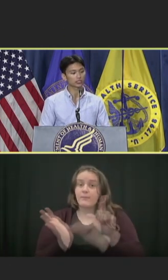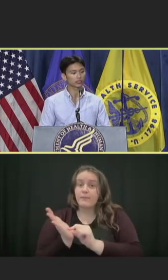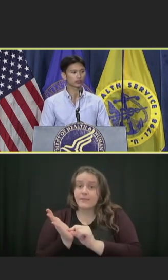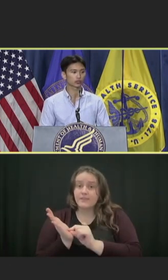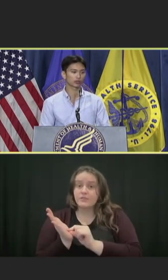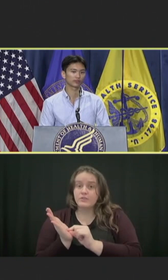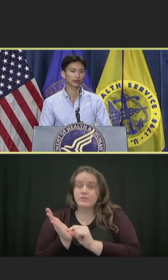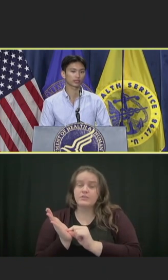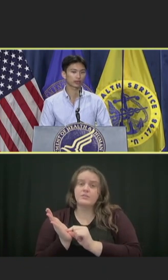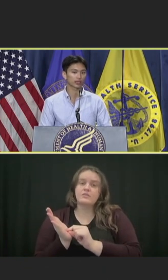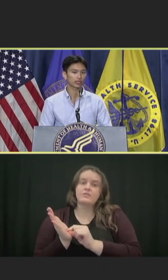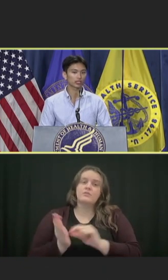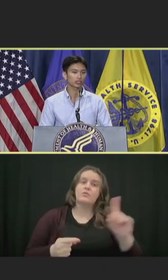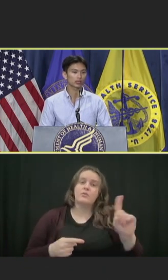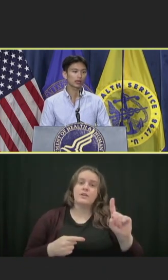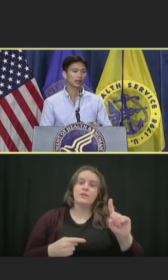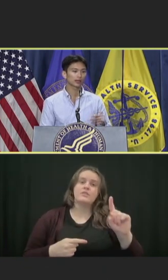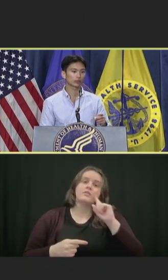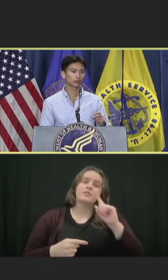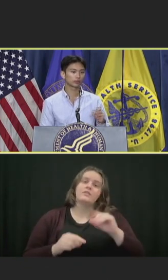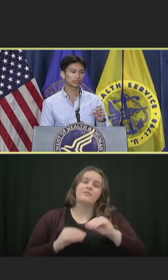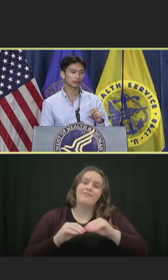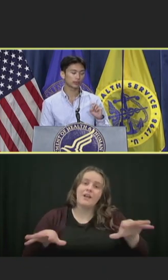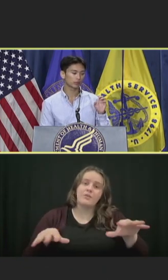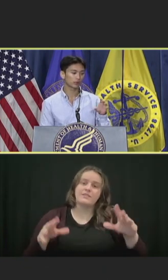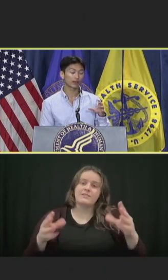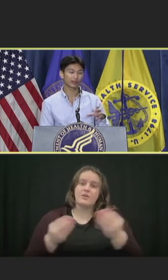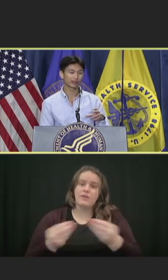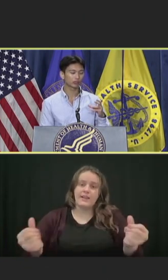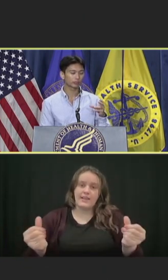in the Journal of Virus Eradication. That will provide a little bit more